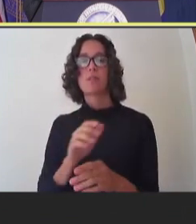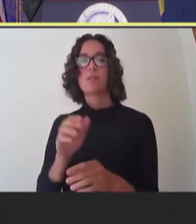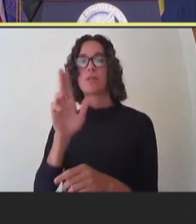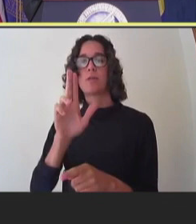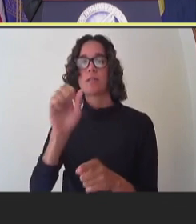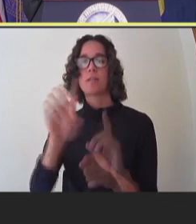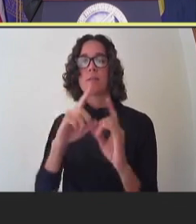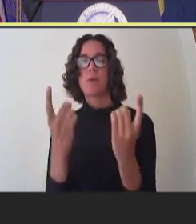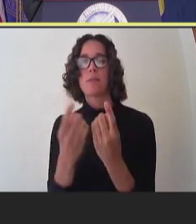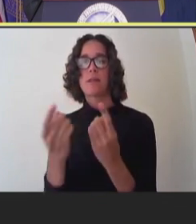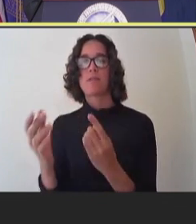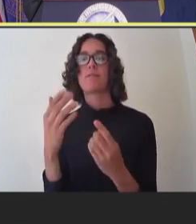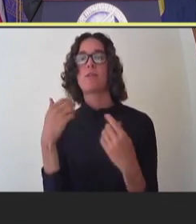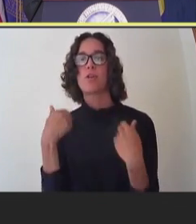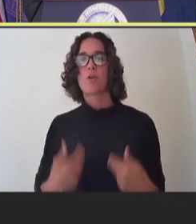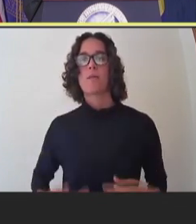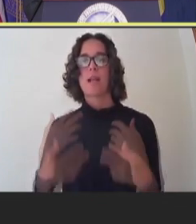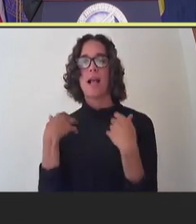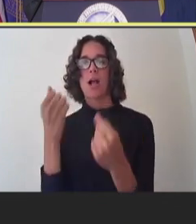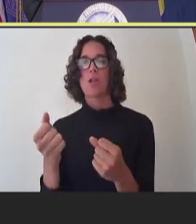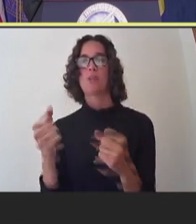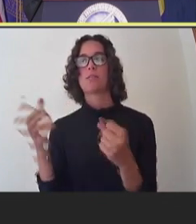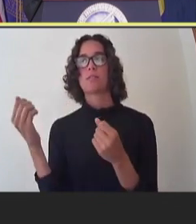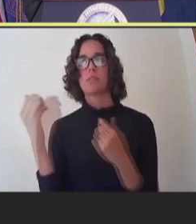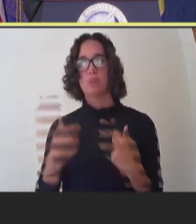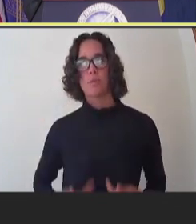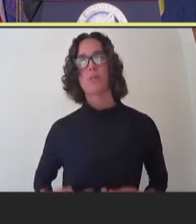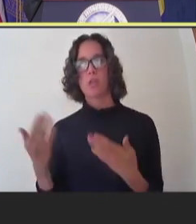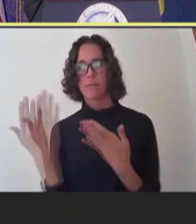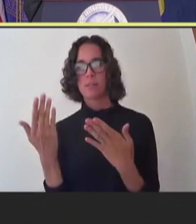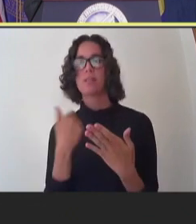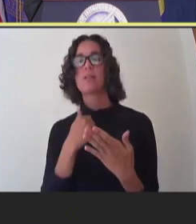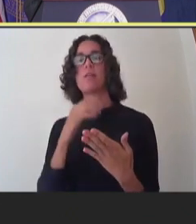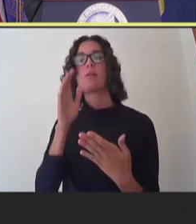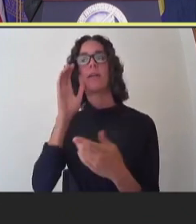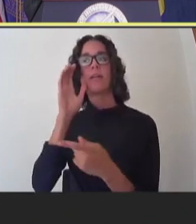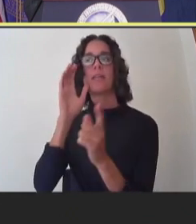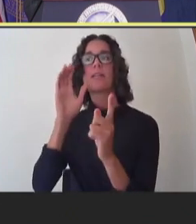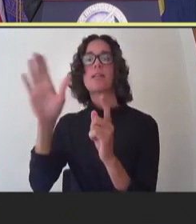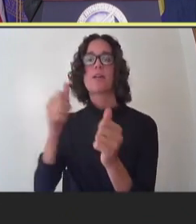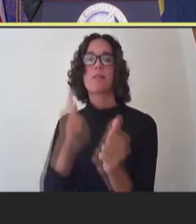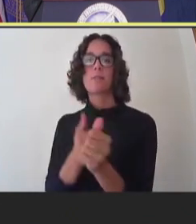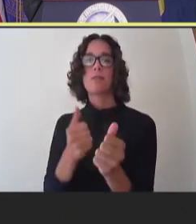updated national vaccine strategy. Our day will conclude with public comments.